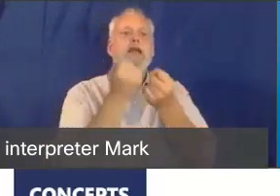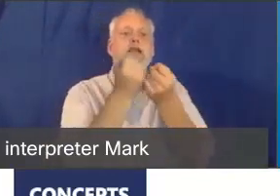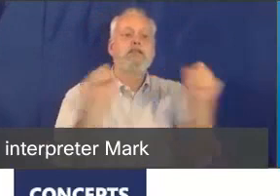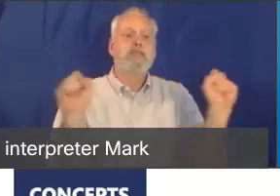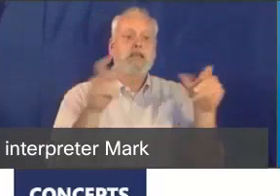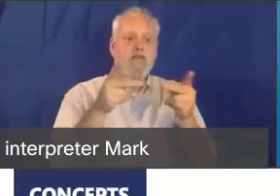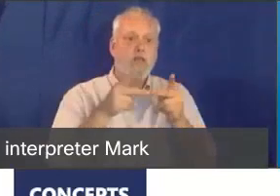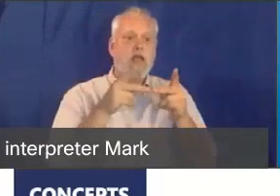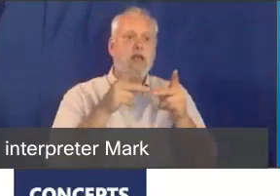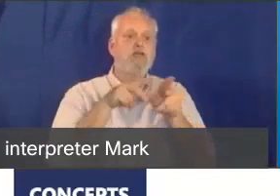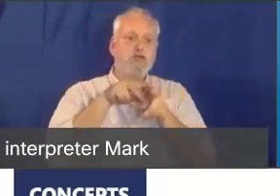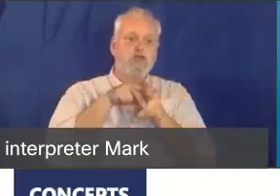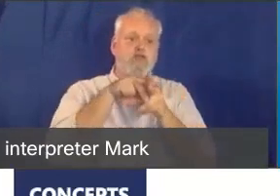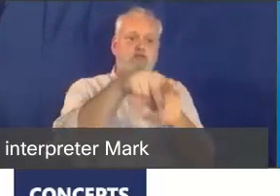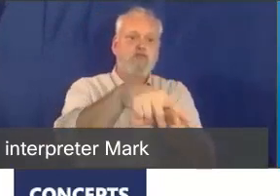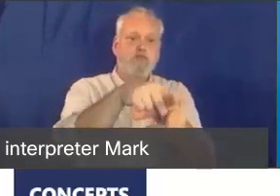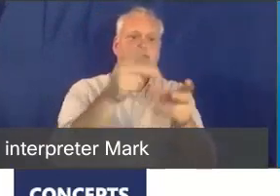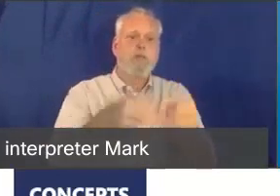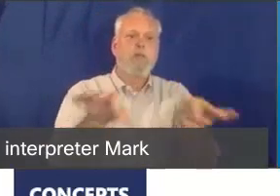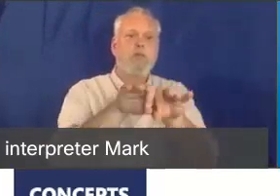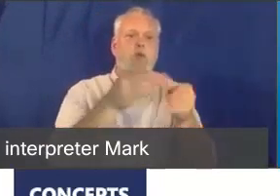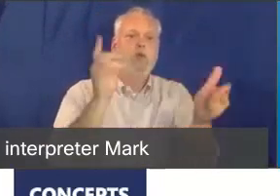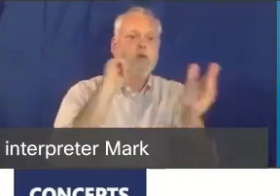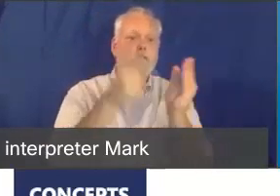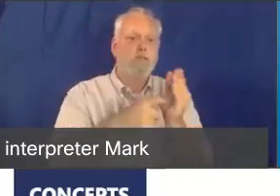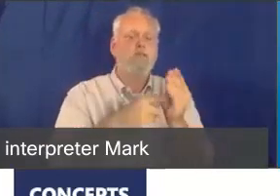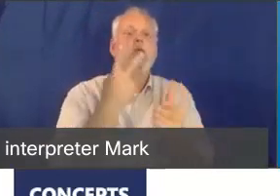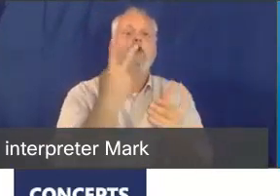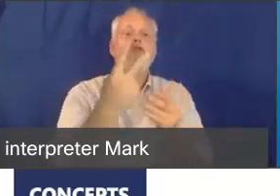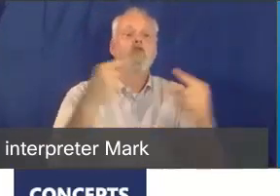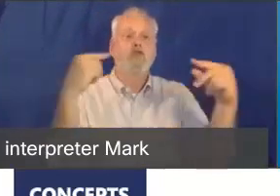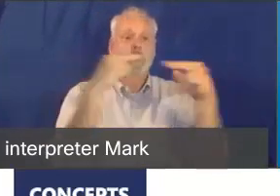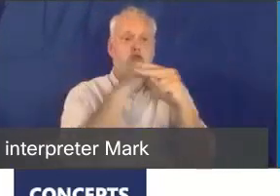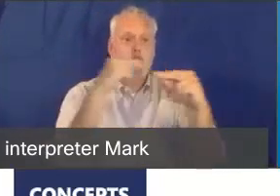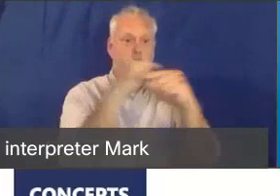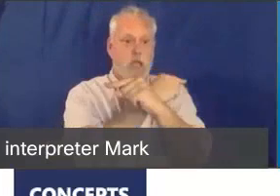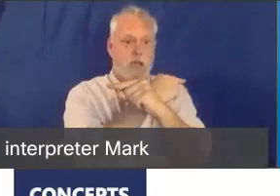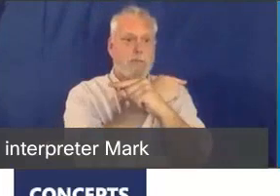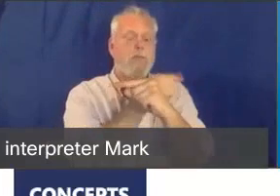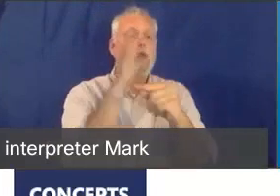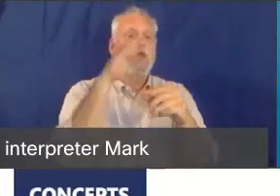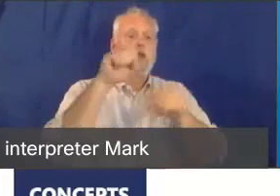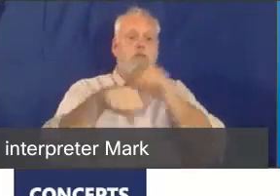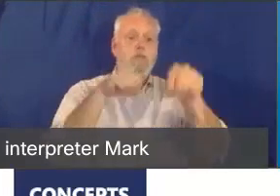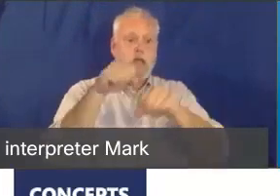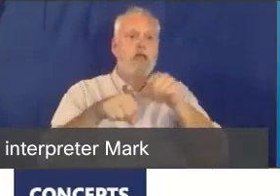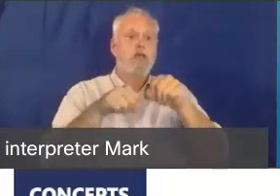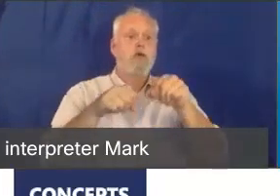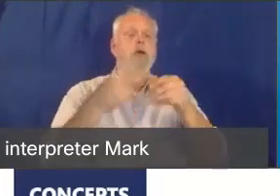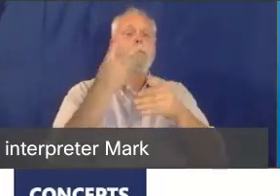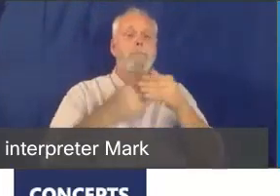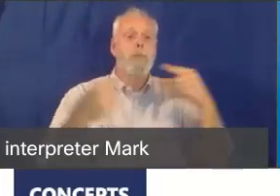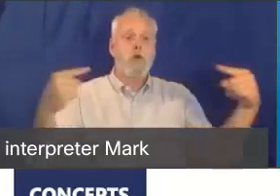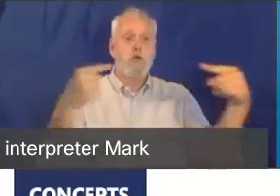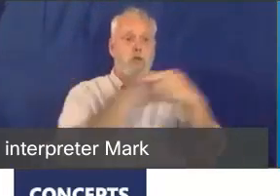So some key things, you'll note, it's a 2 way facility. So you're going to have bicycles going in both directions on 1 side of the street.